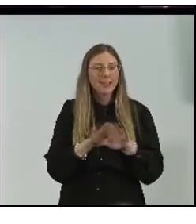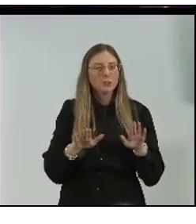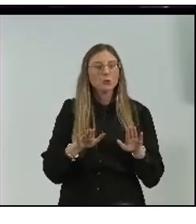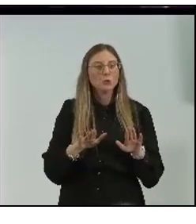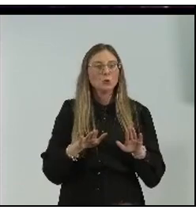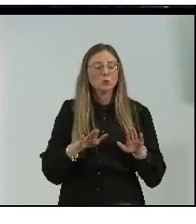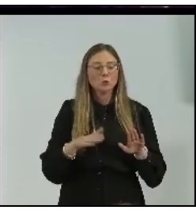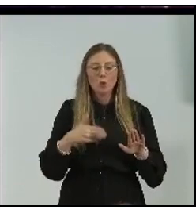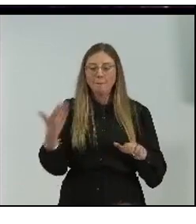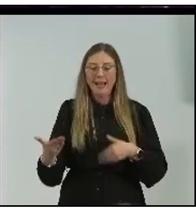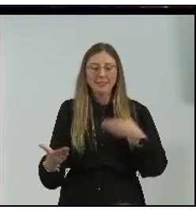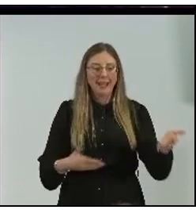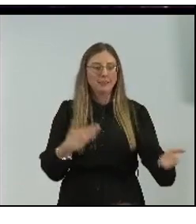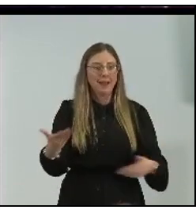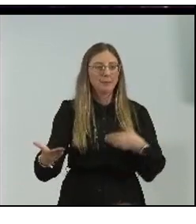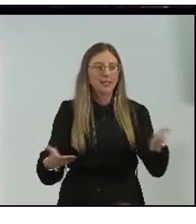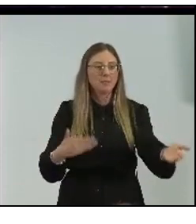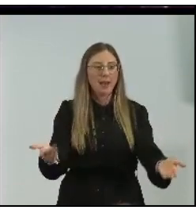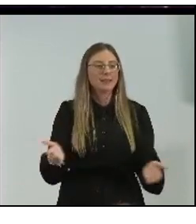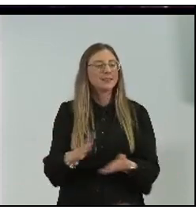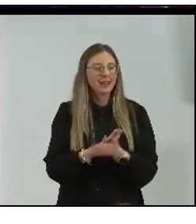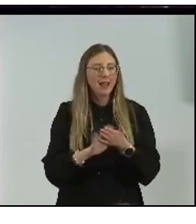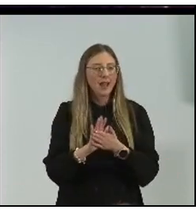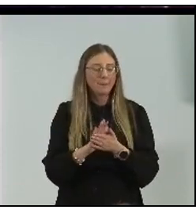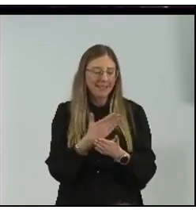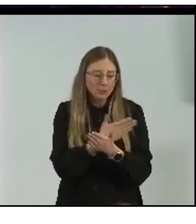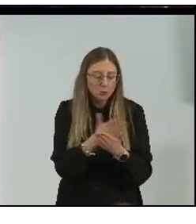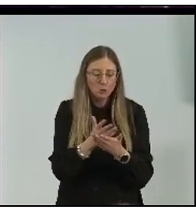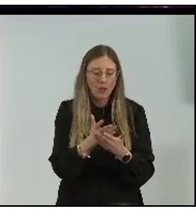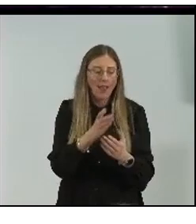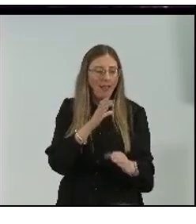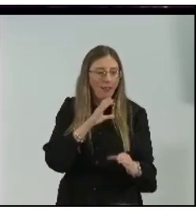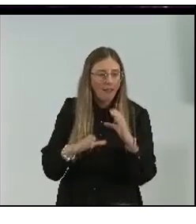one team to another or from one stage to another. Just to make sure that there are relatively